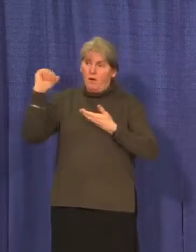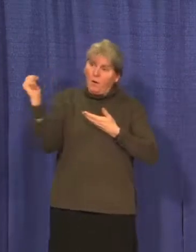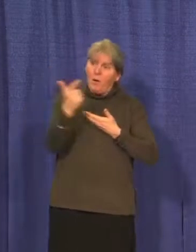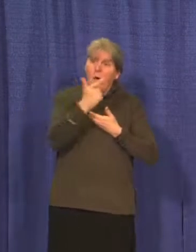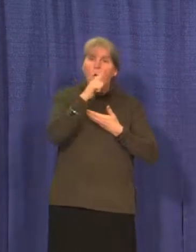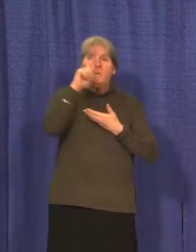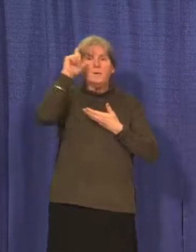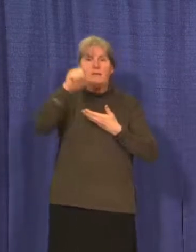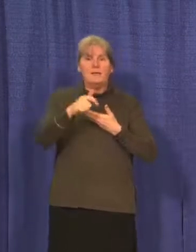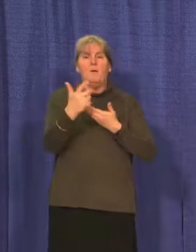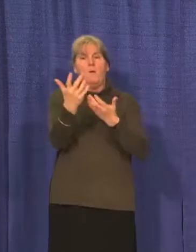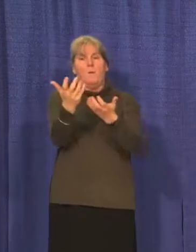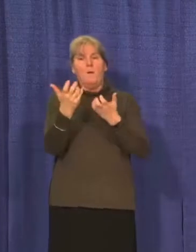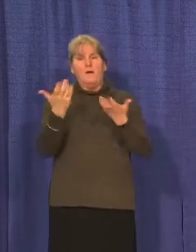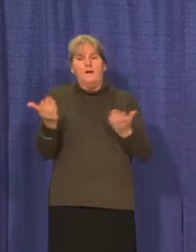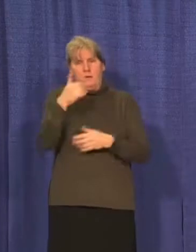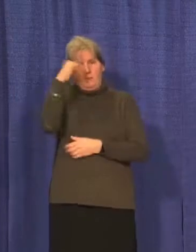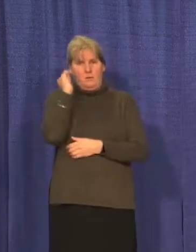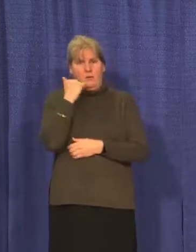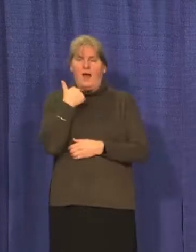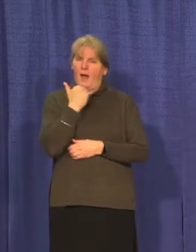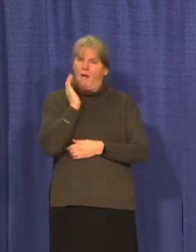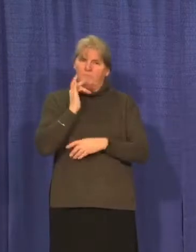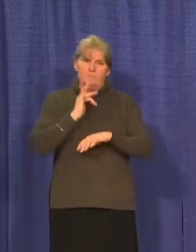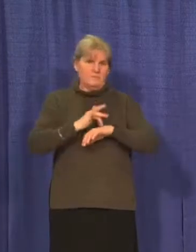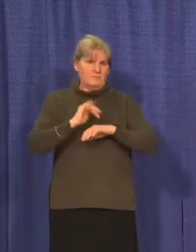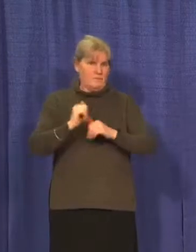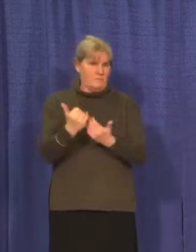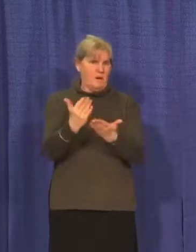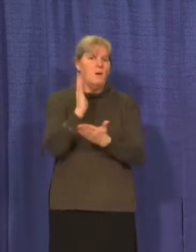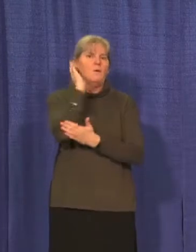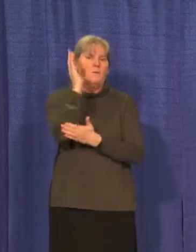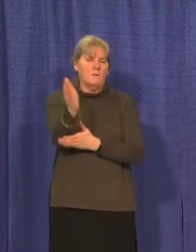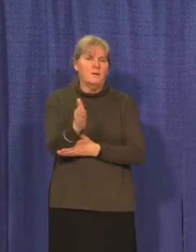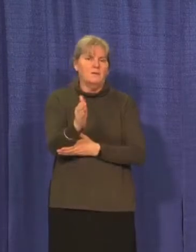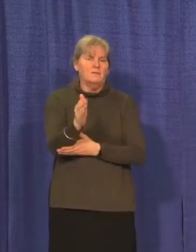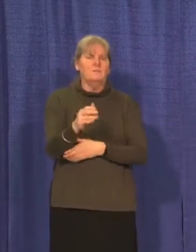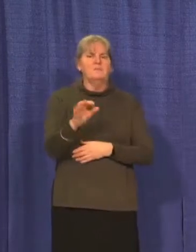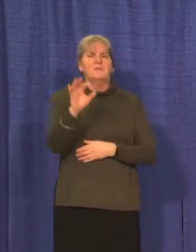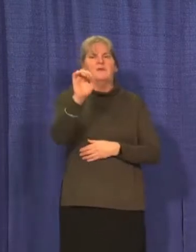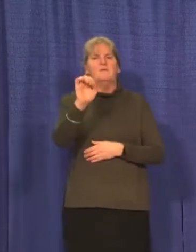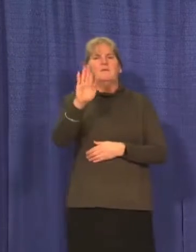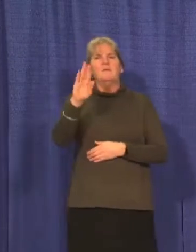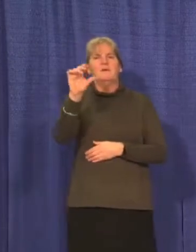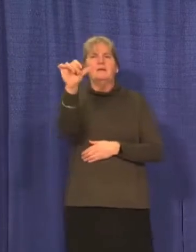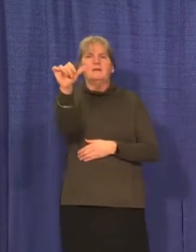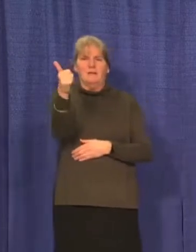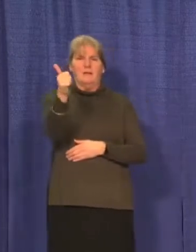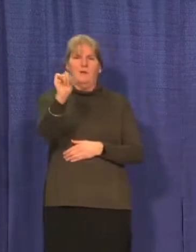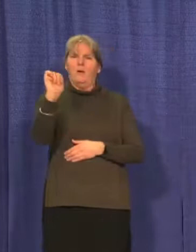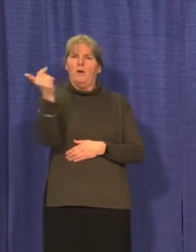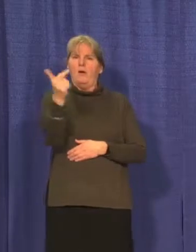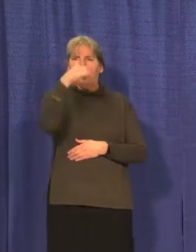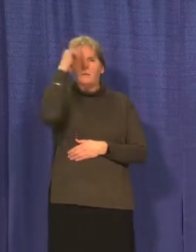want and need vaccines. And in a few short weeks, on February 10th to be exact, all